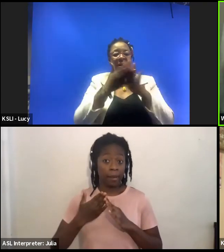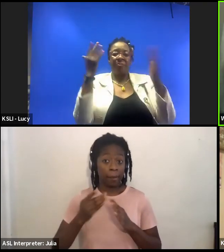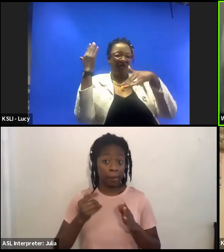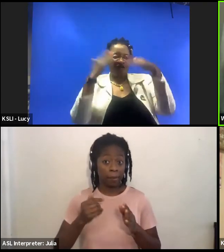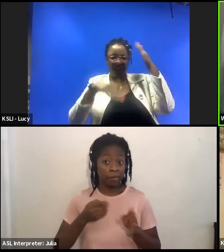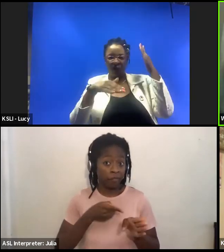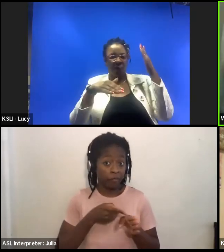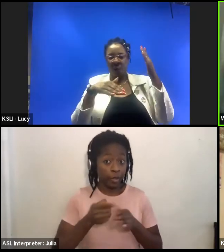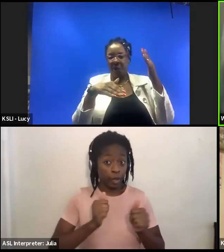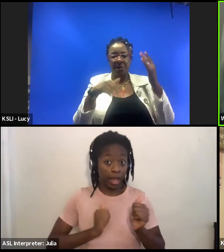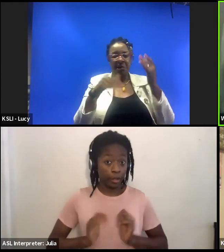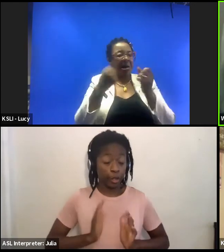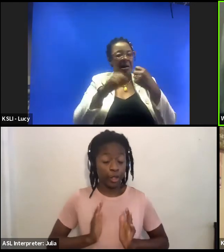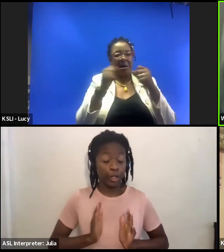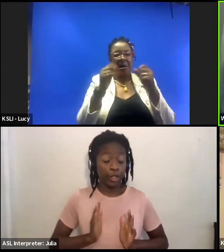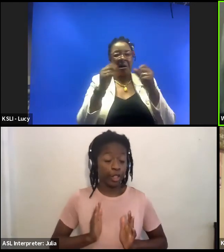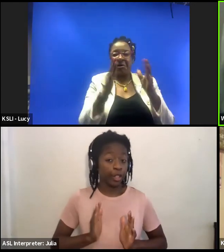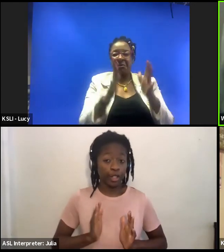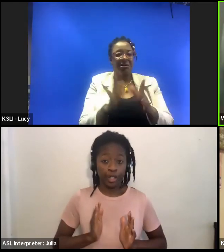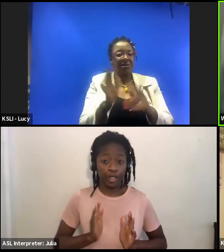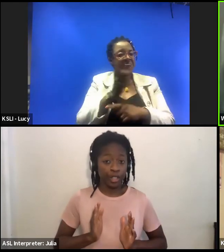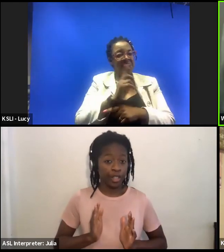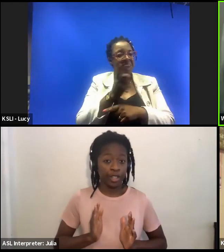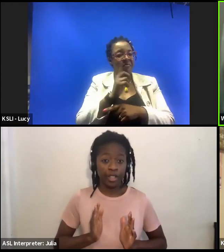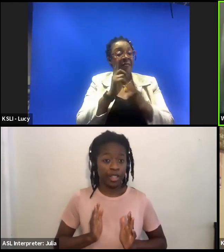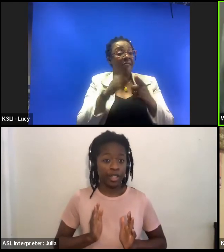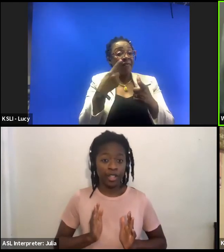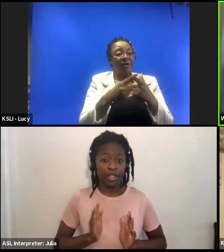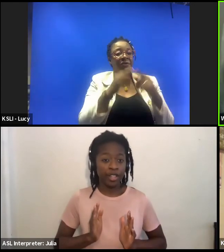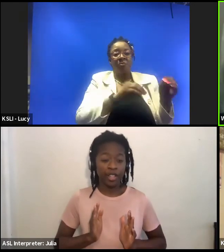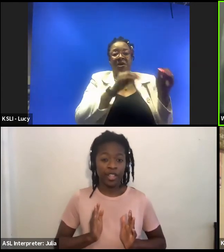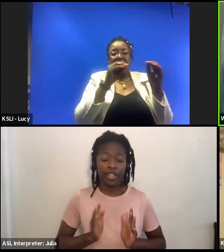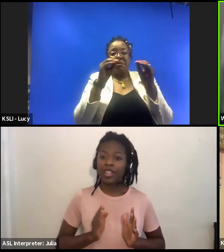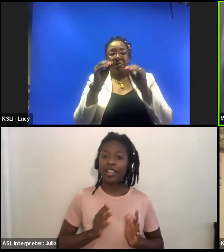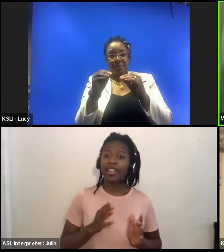before I was tagged into directing quite accidentally